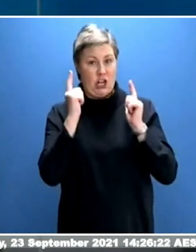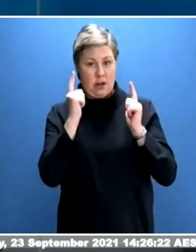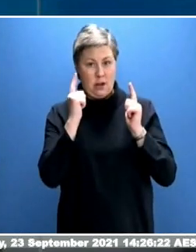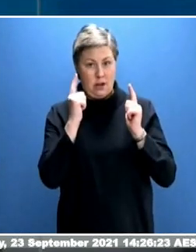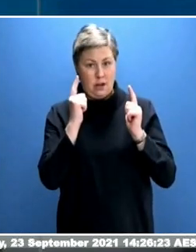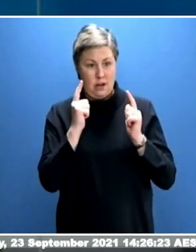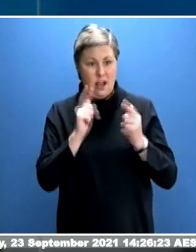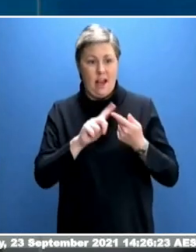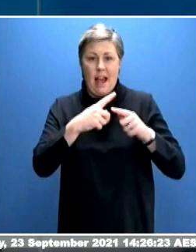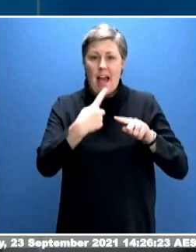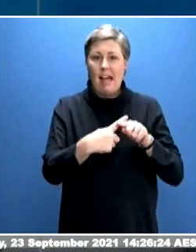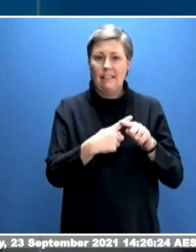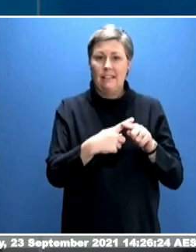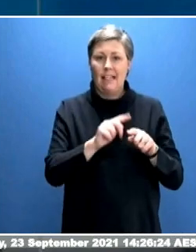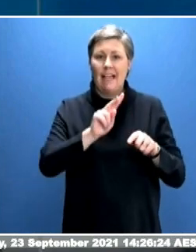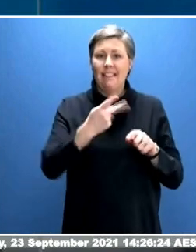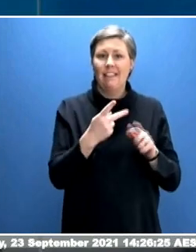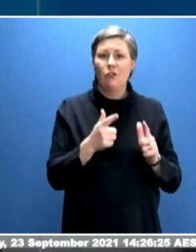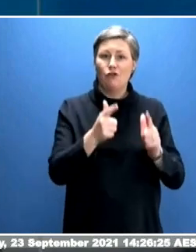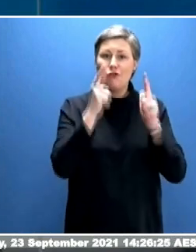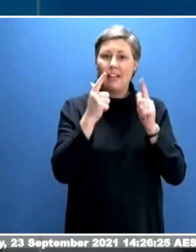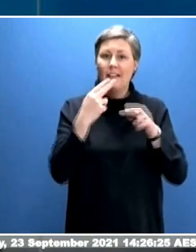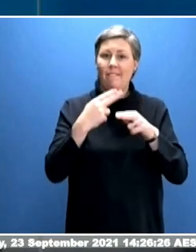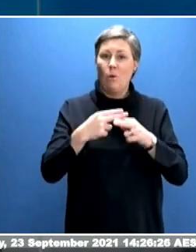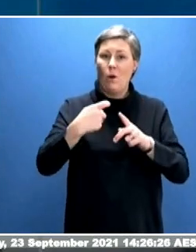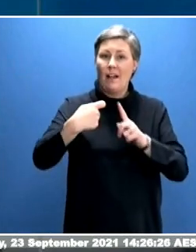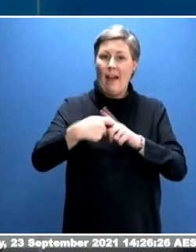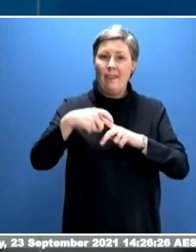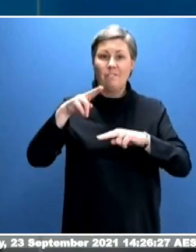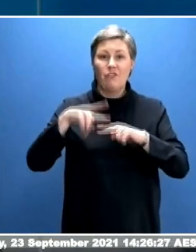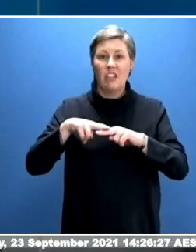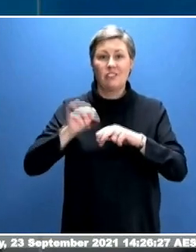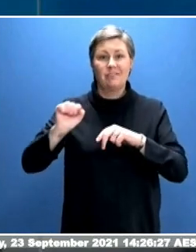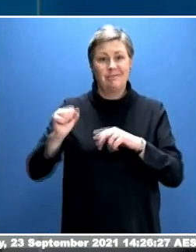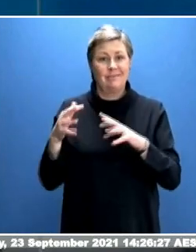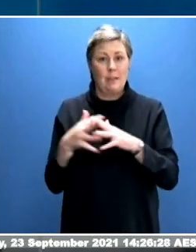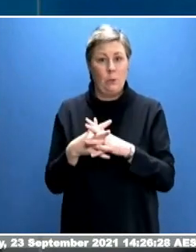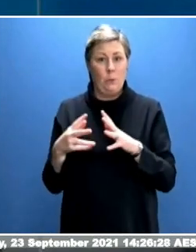director for the Kath French Secure Care Centre, which was obviously a